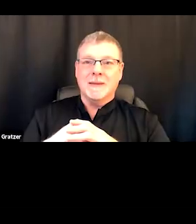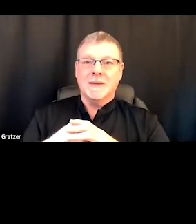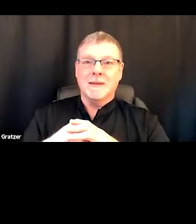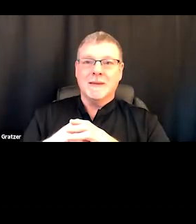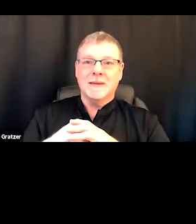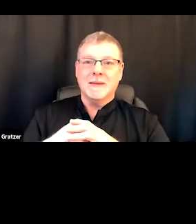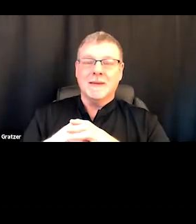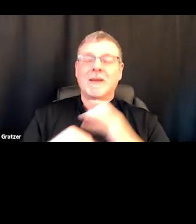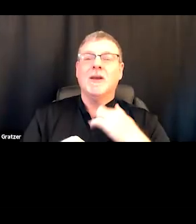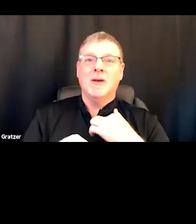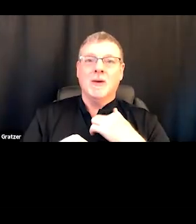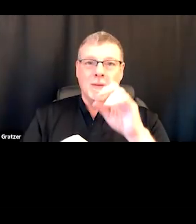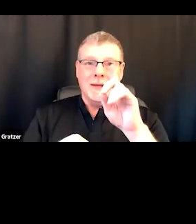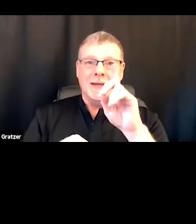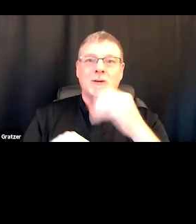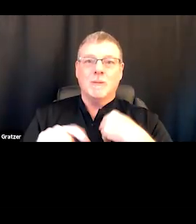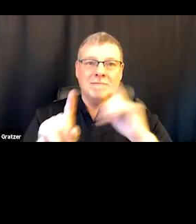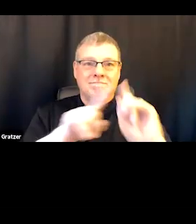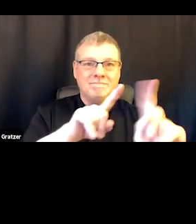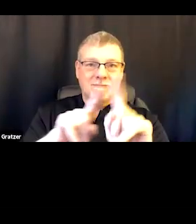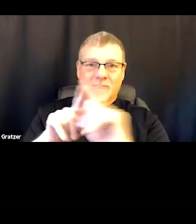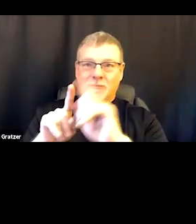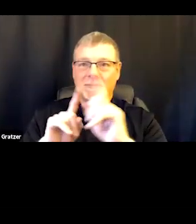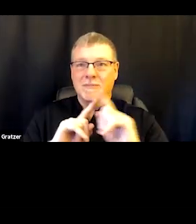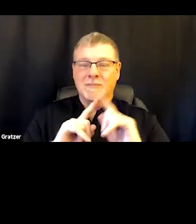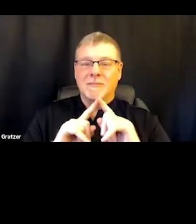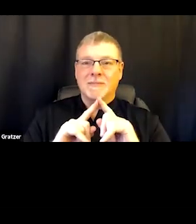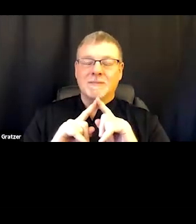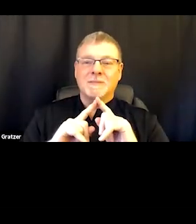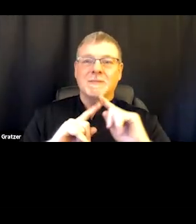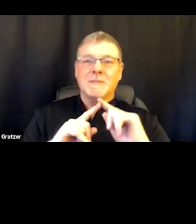We do have a variety of different outreach